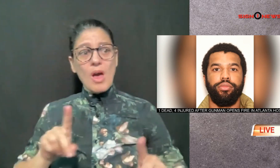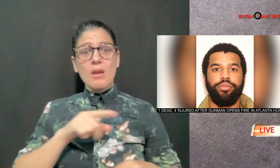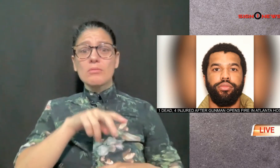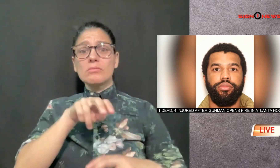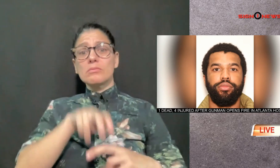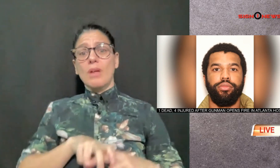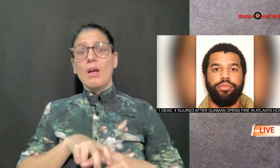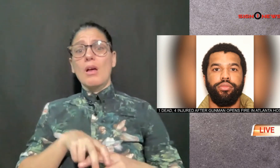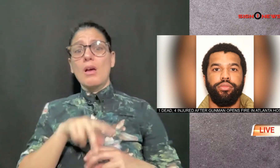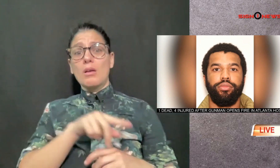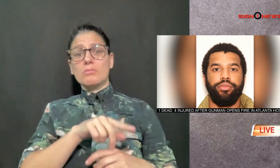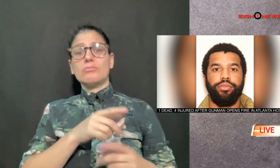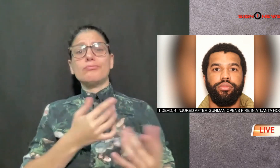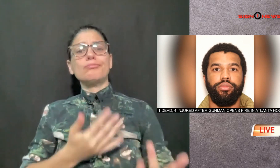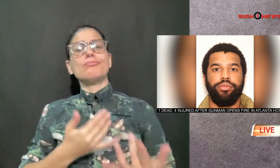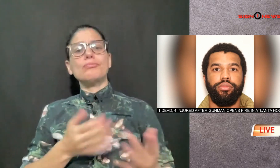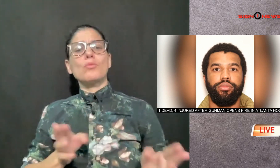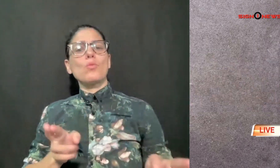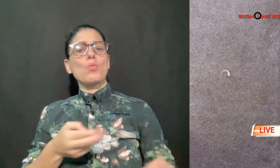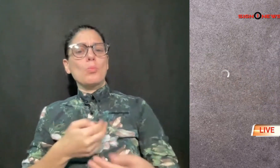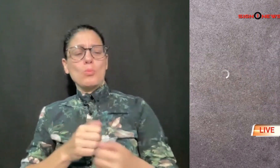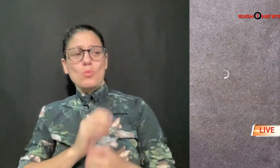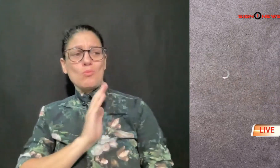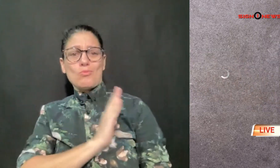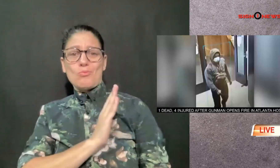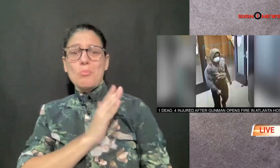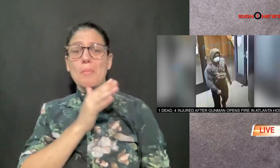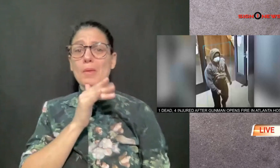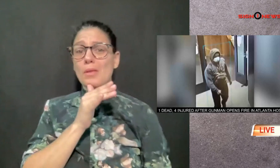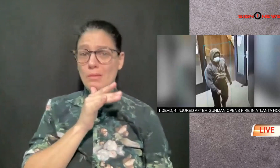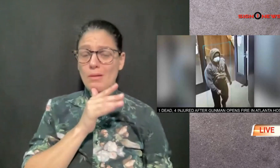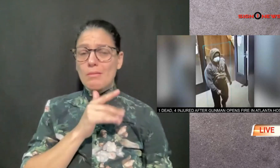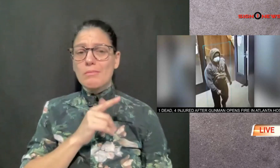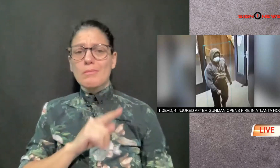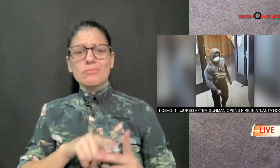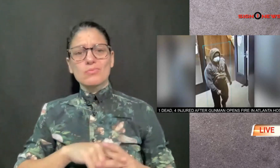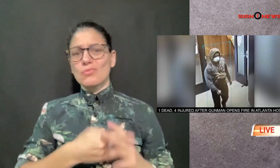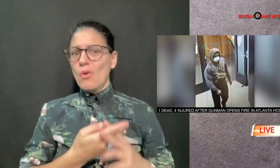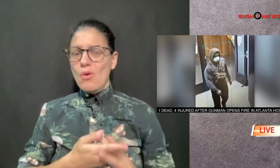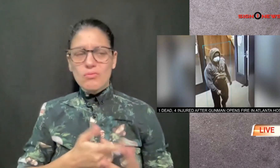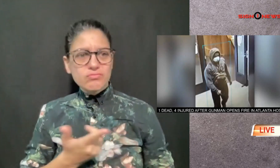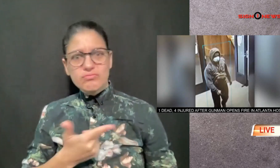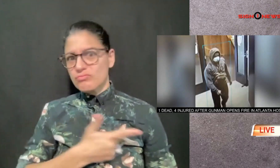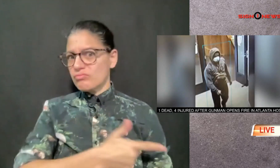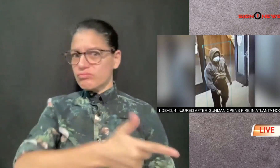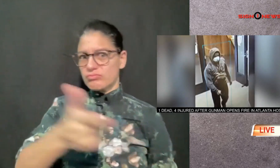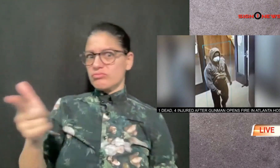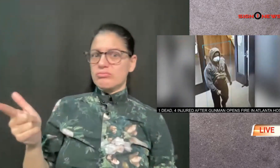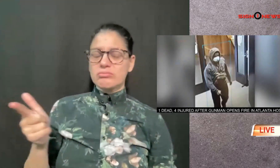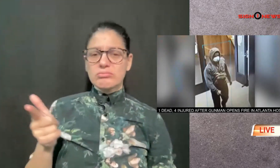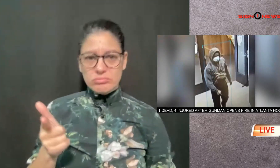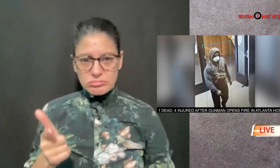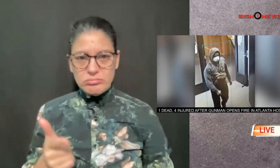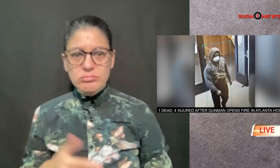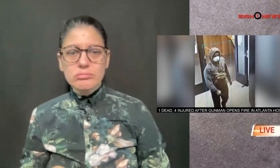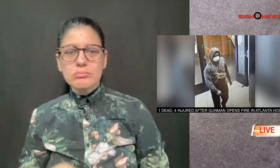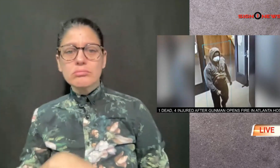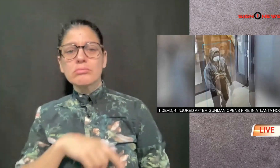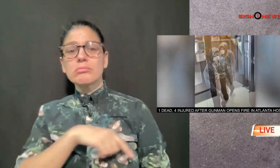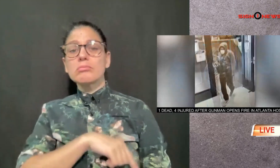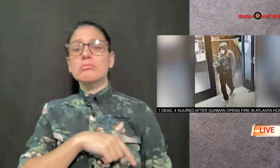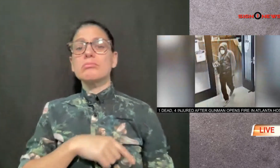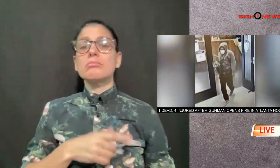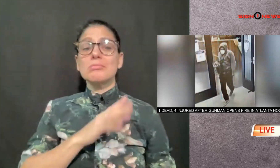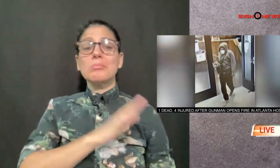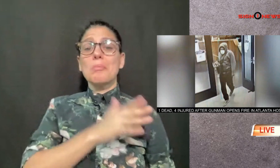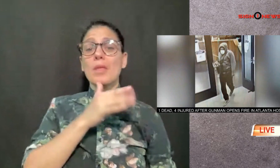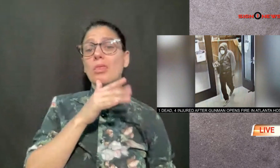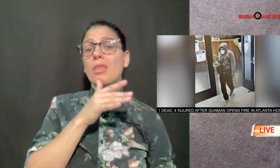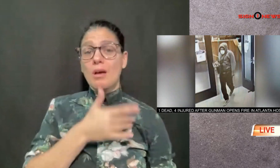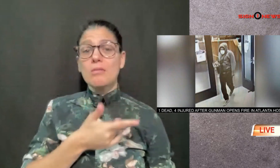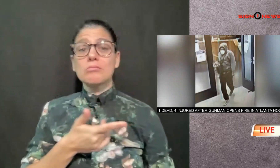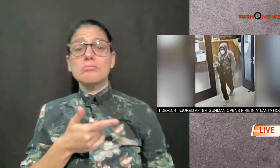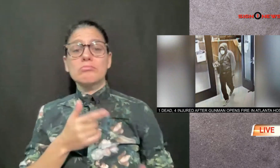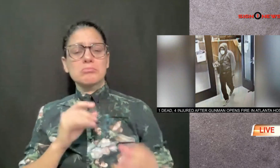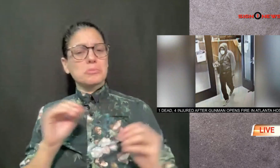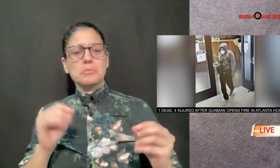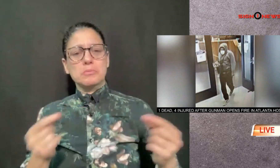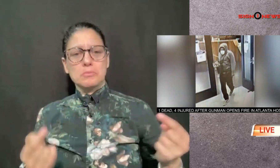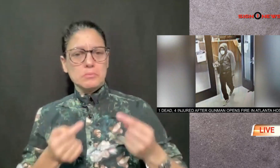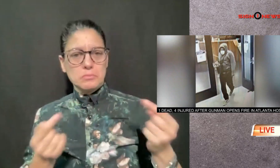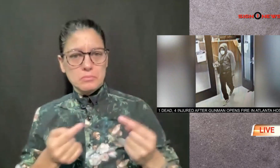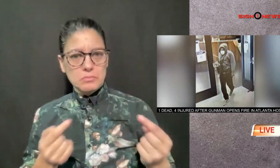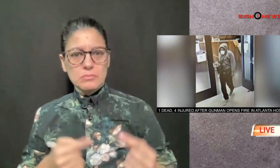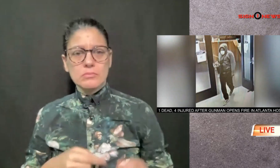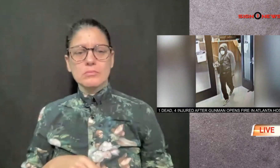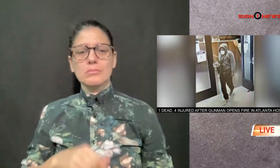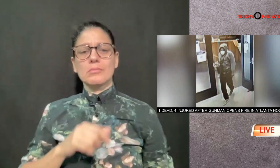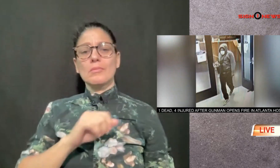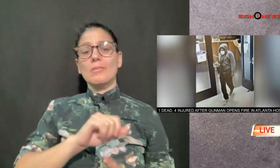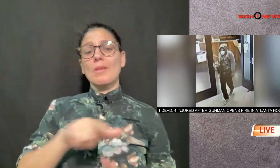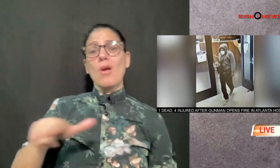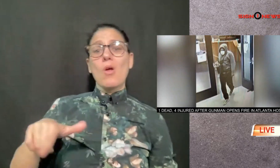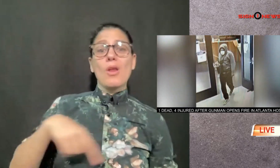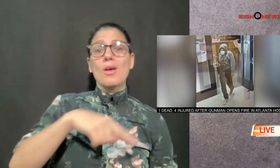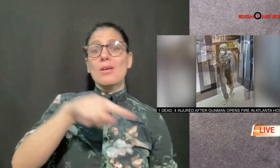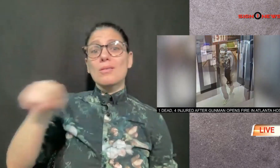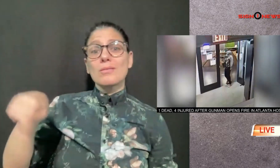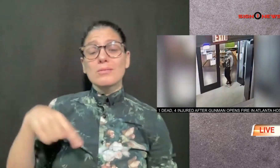in the waiting room with his mother and started shooting his mother was not injured all of